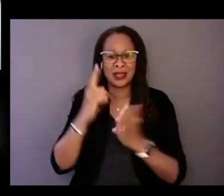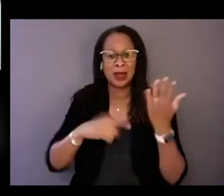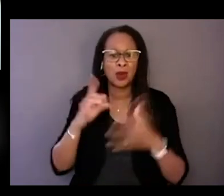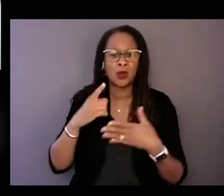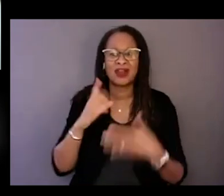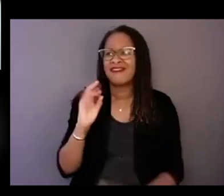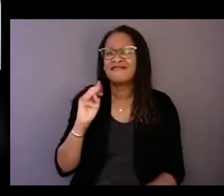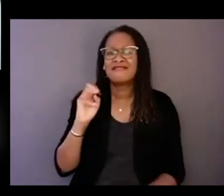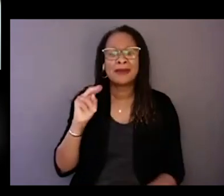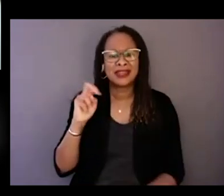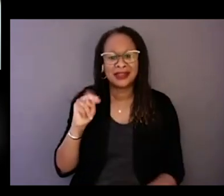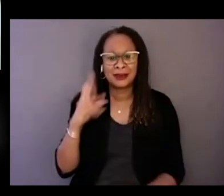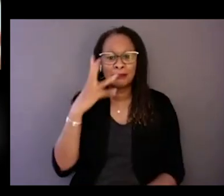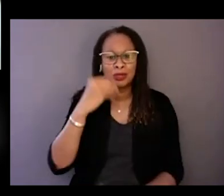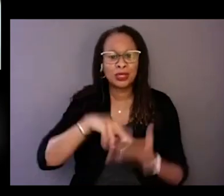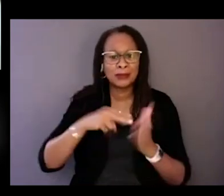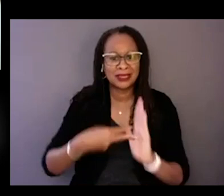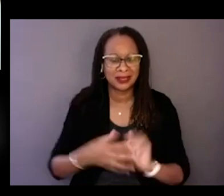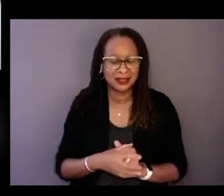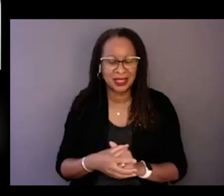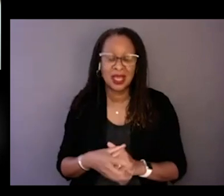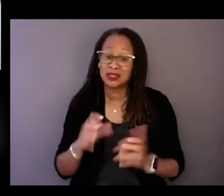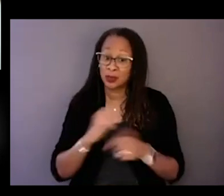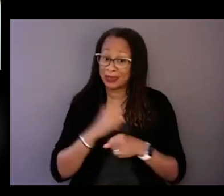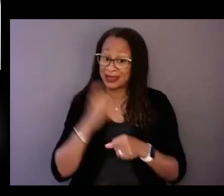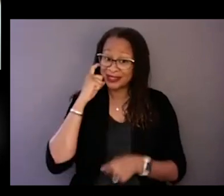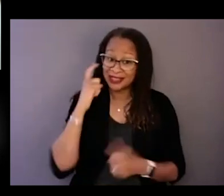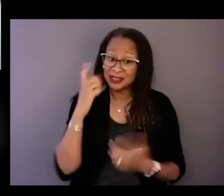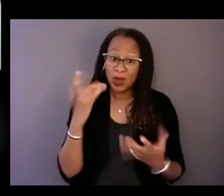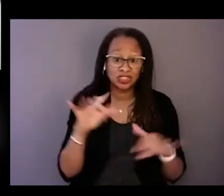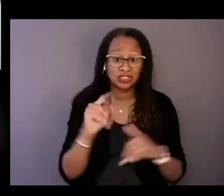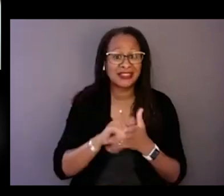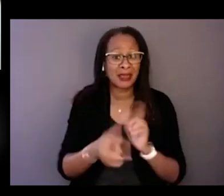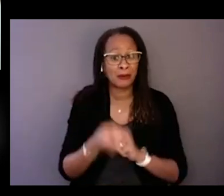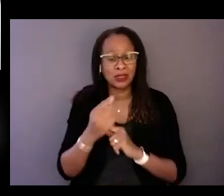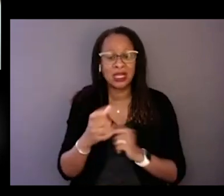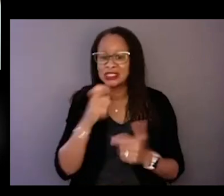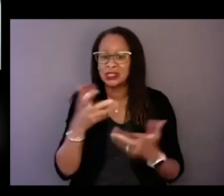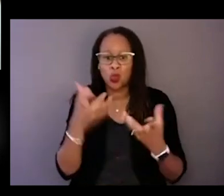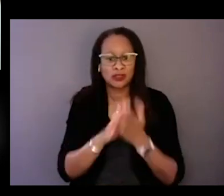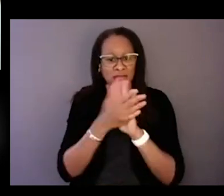Right? And you, so it makes sense in retrospect why she did that in that moment. She didn't want to be the pretty perfect pop star